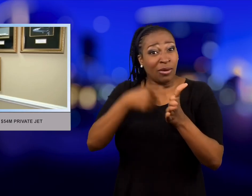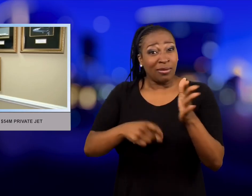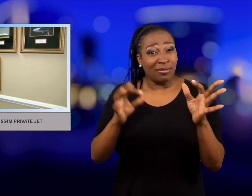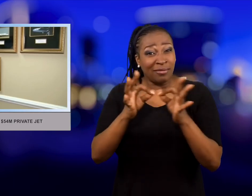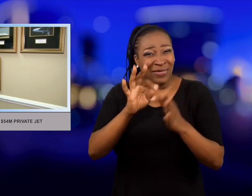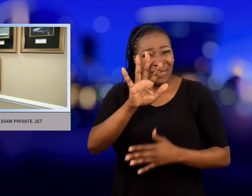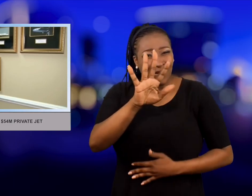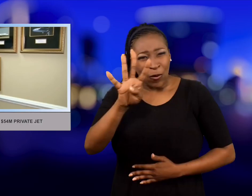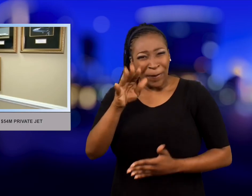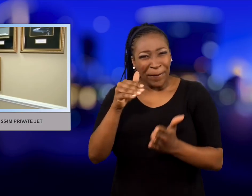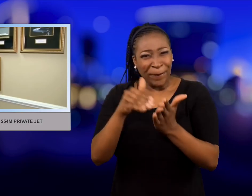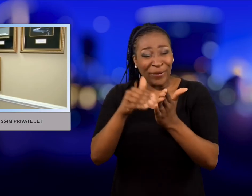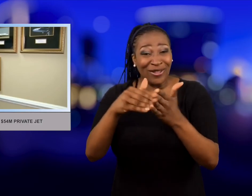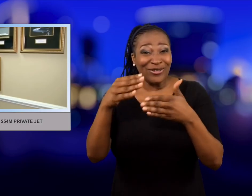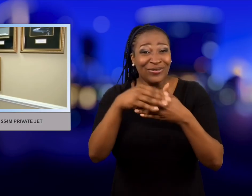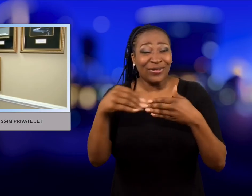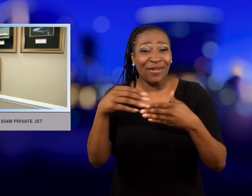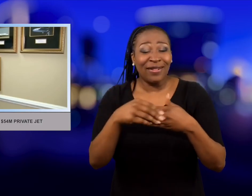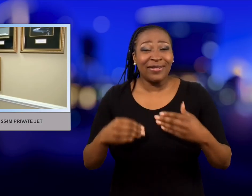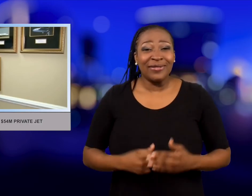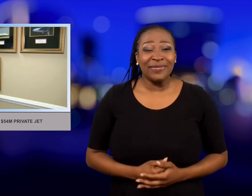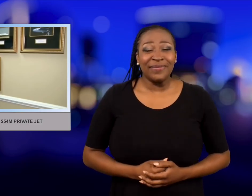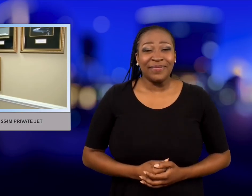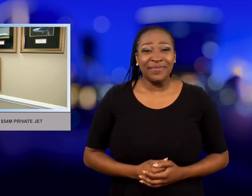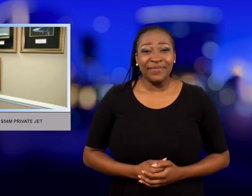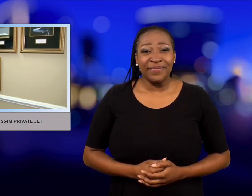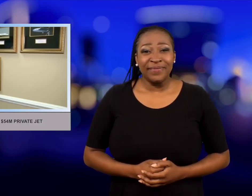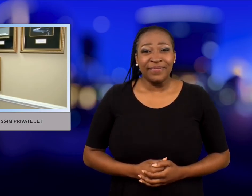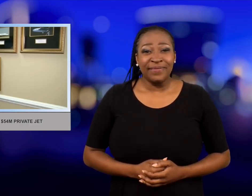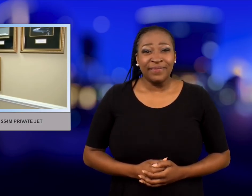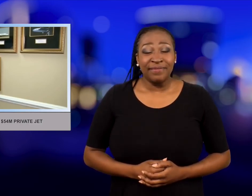and it cost about $54 million.